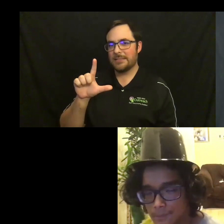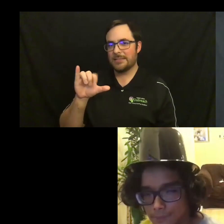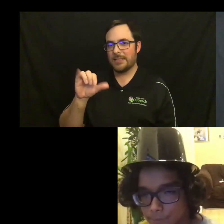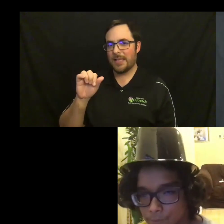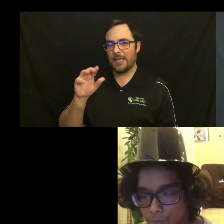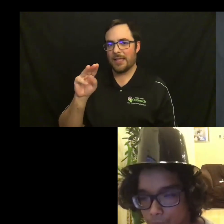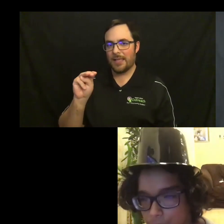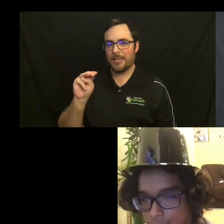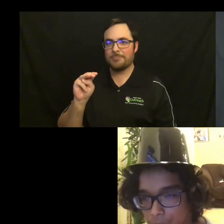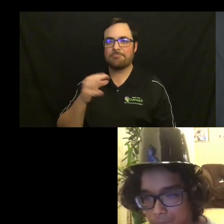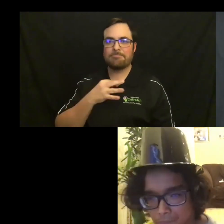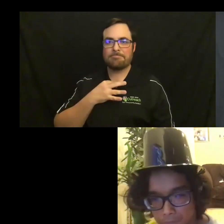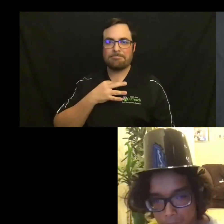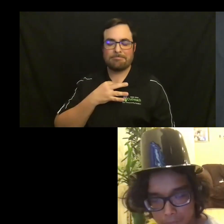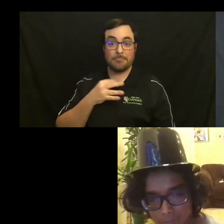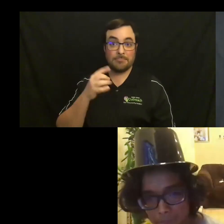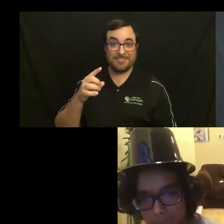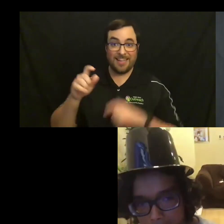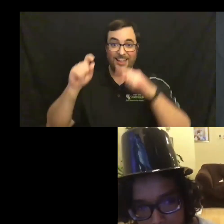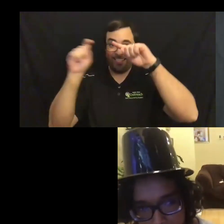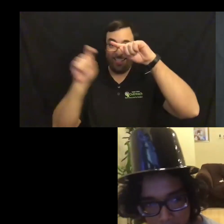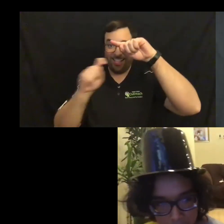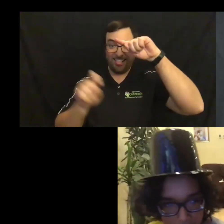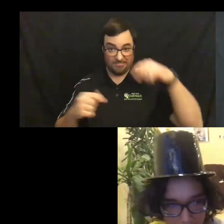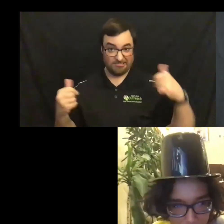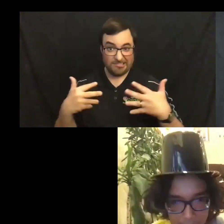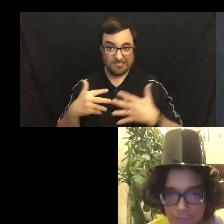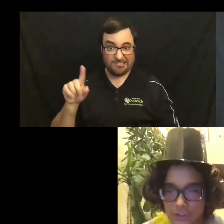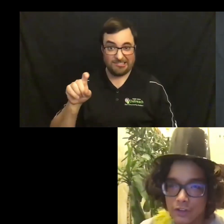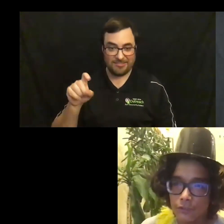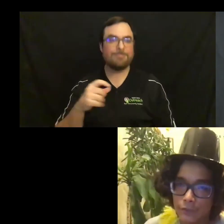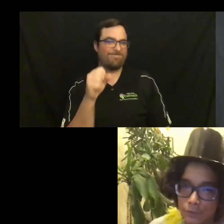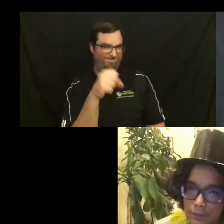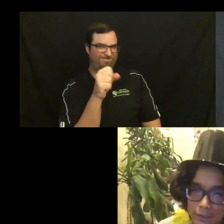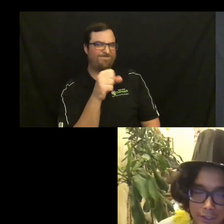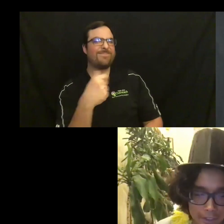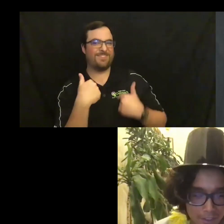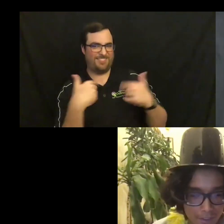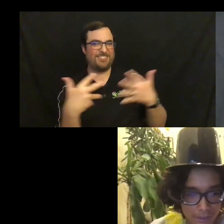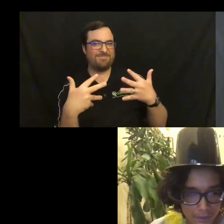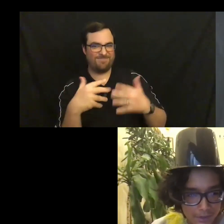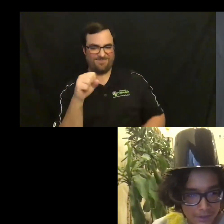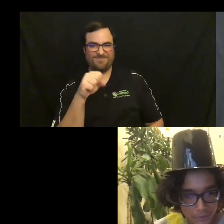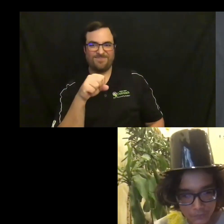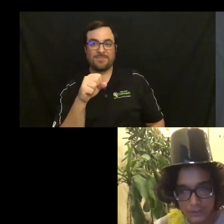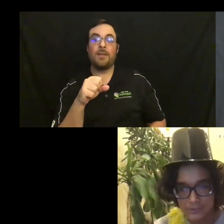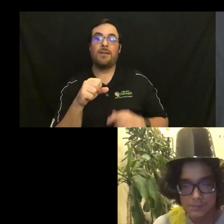scary to do that zipline? Sid: I was scared at first but then it was